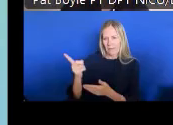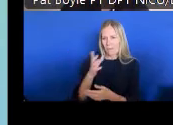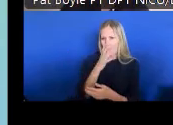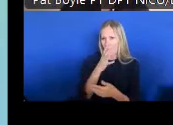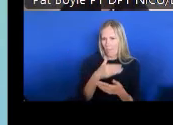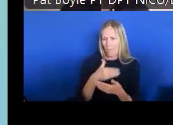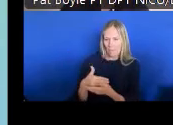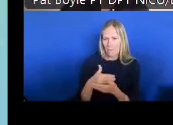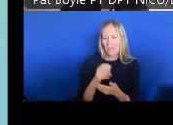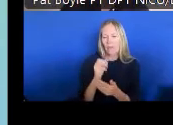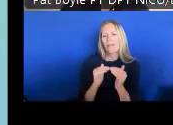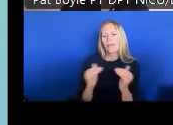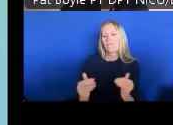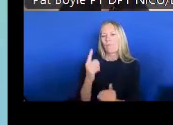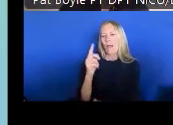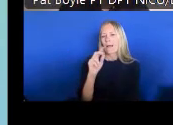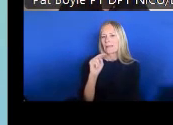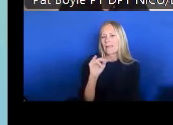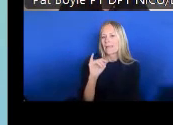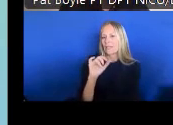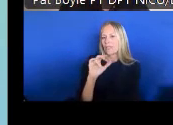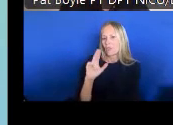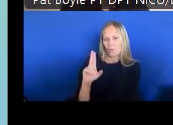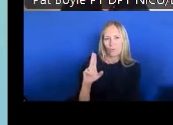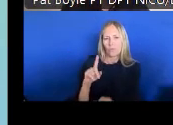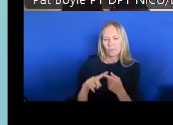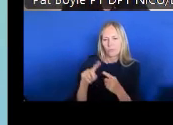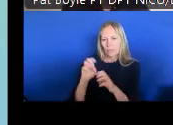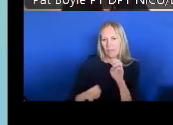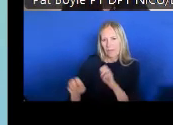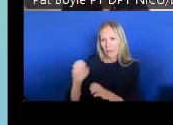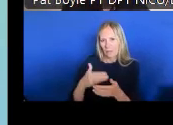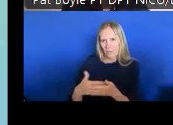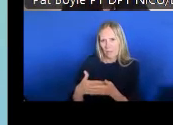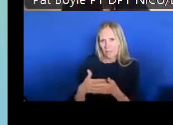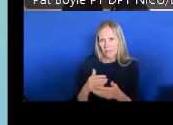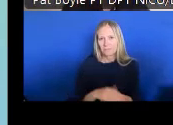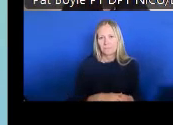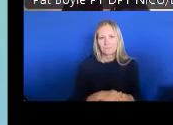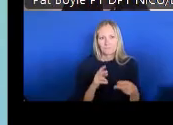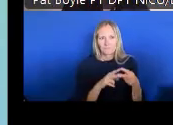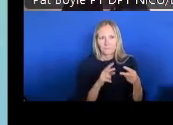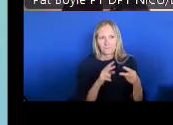evaluate a baby. These are two RCTs that looked at the effects